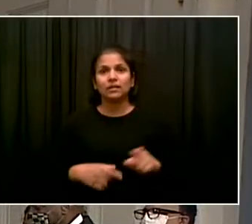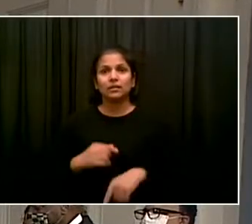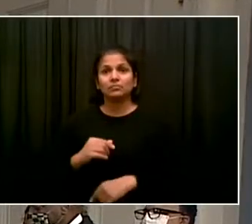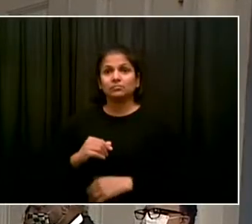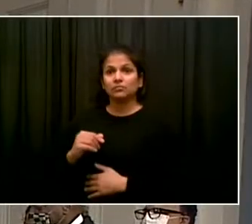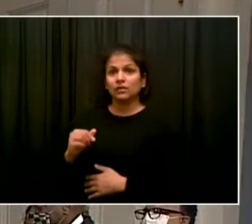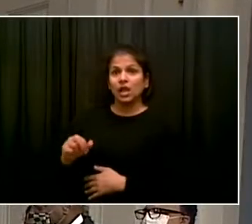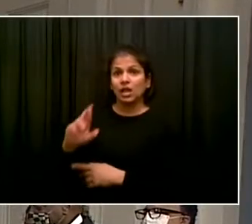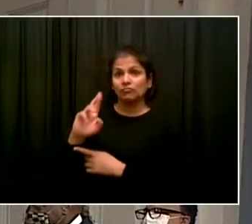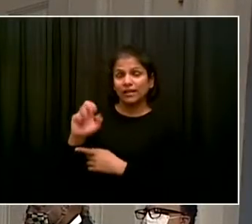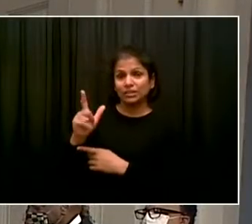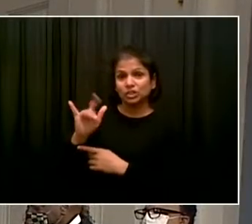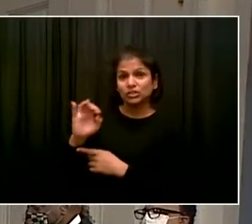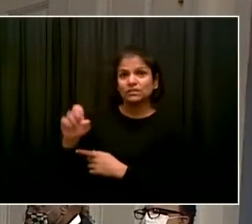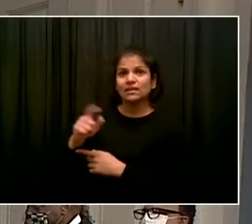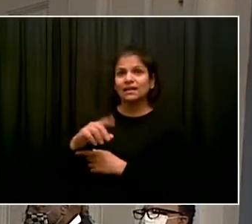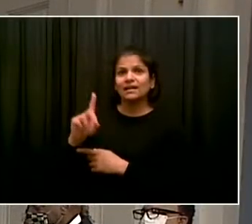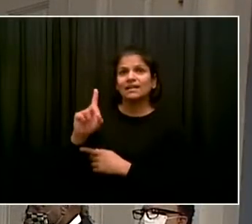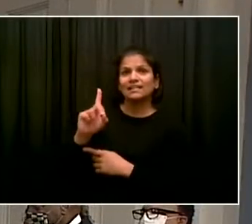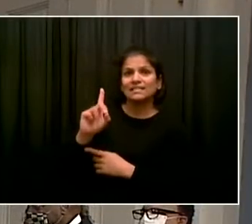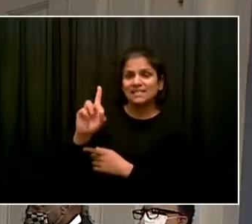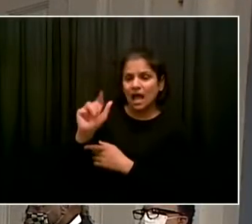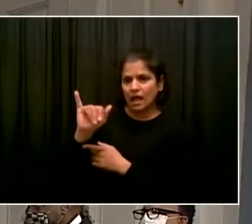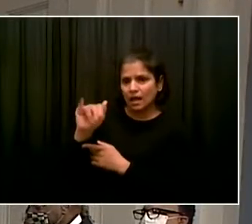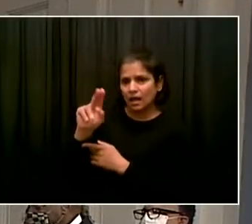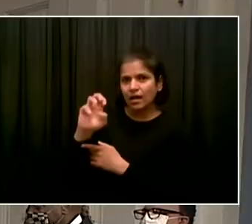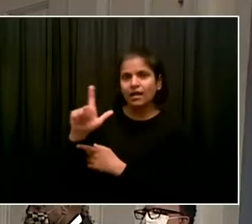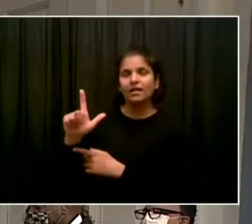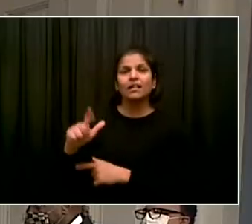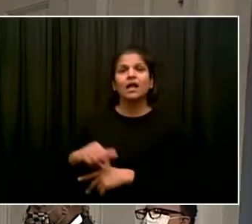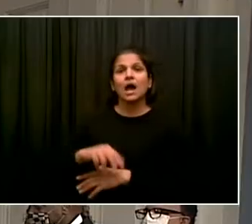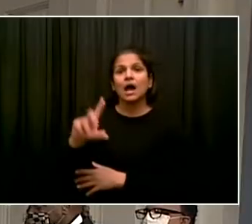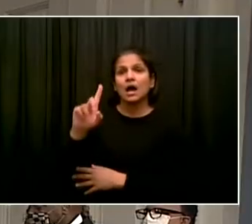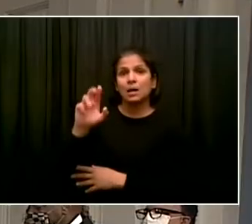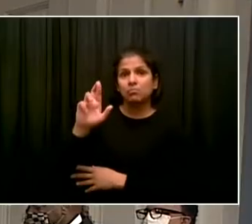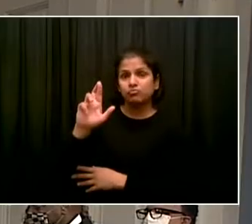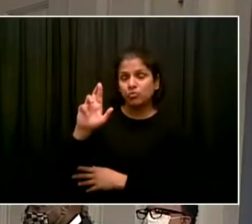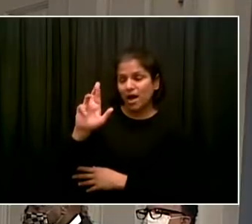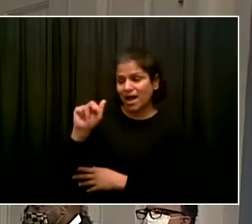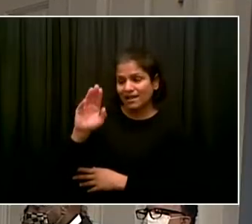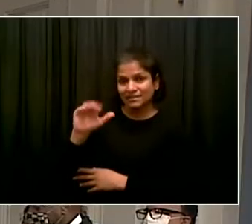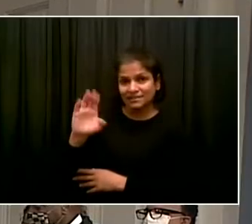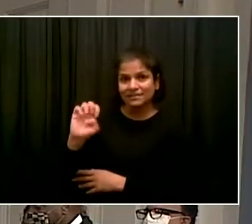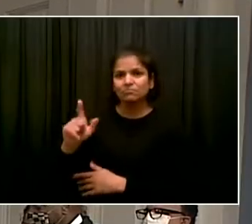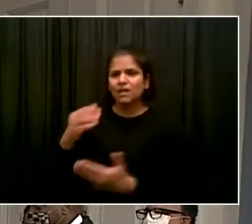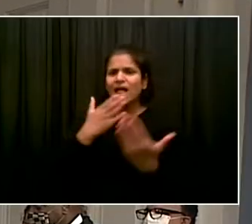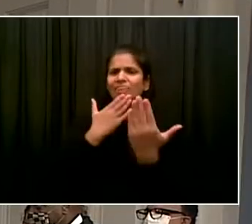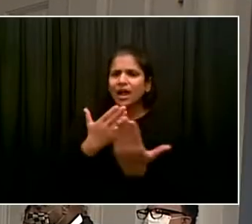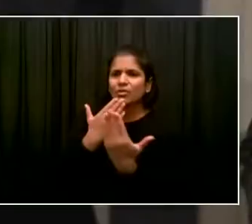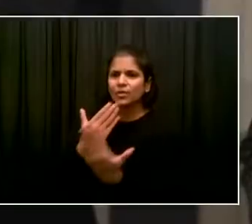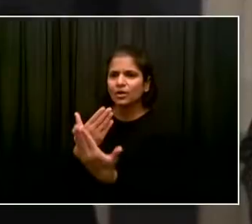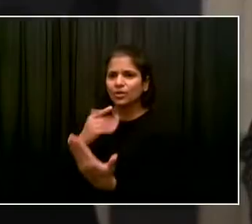DWIGHT JOHNSON, RICHIE VAN LEE, DANIEL, ELOISE PATTERSON, I